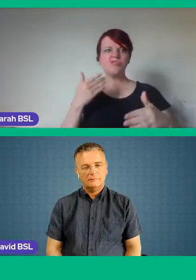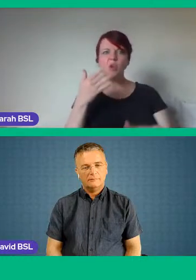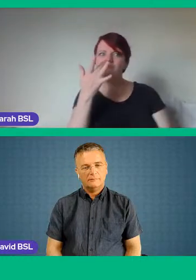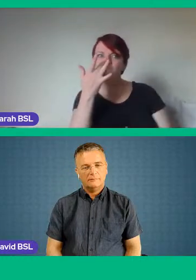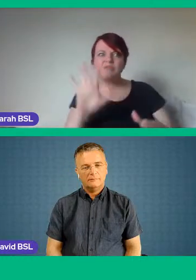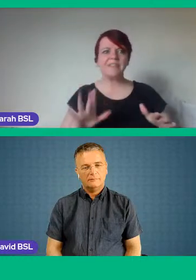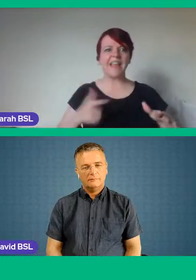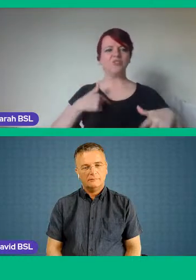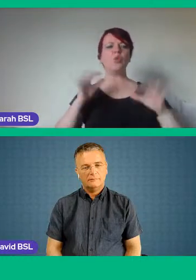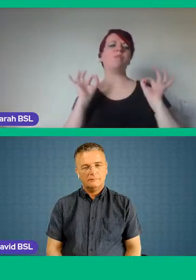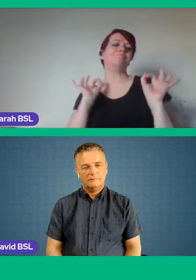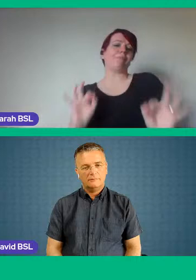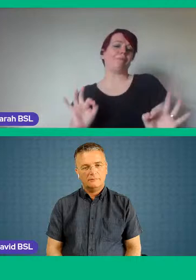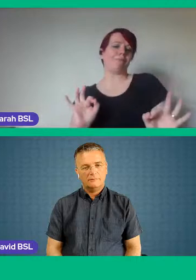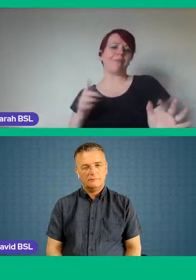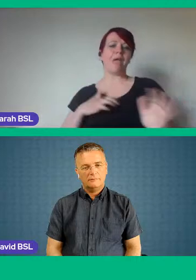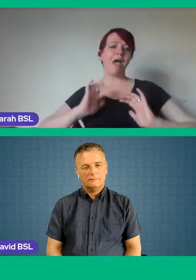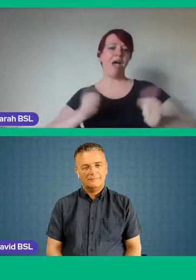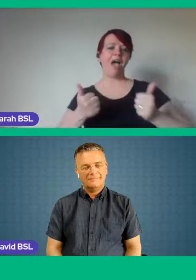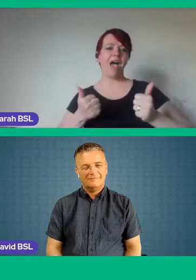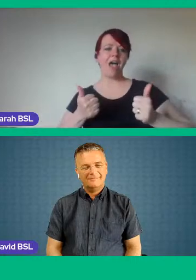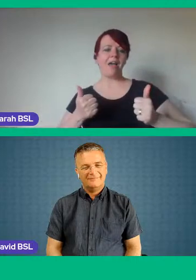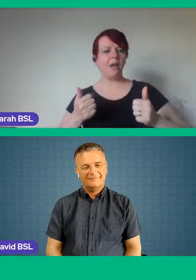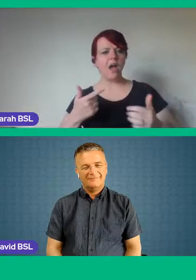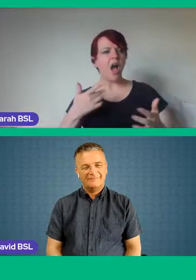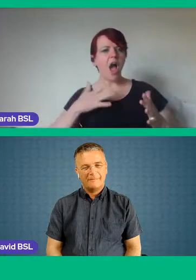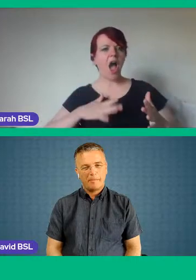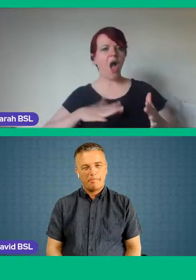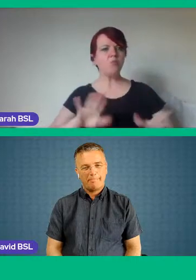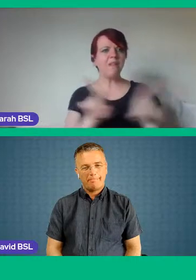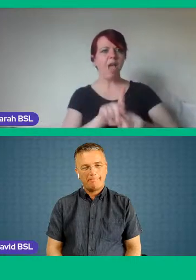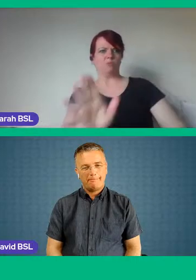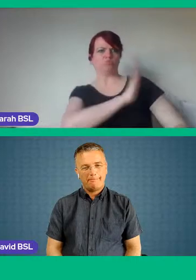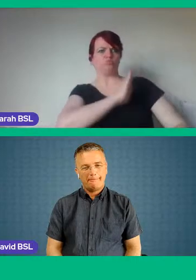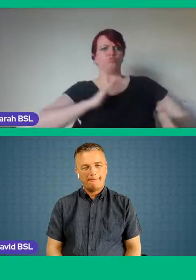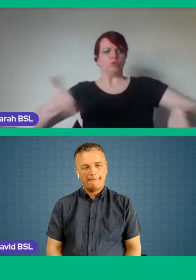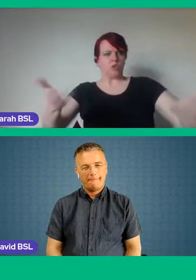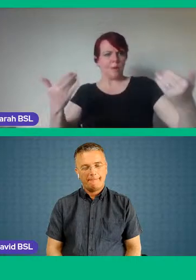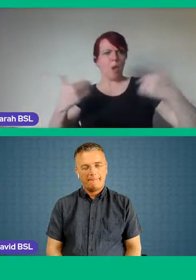has heard of, and suggest that you always do it right. Nobody does!